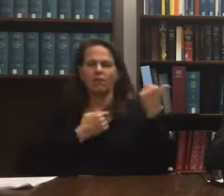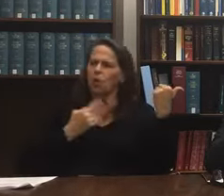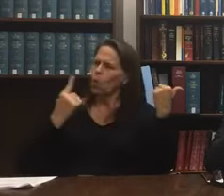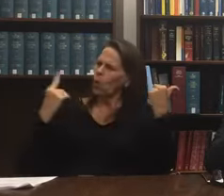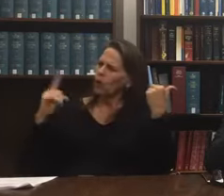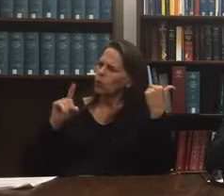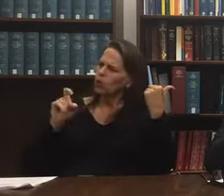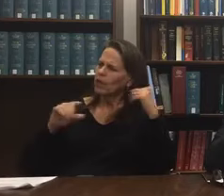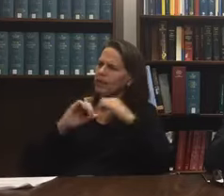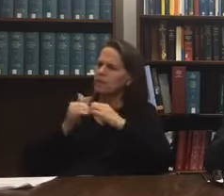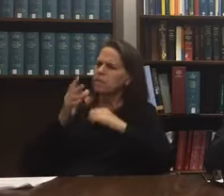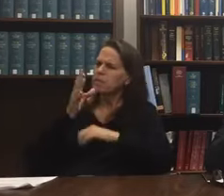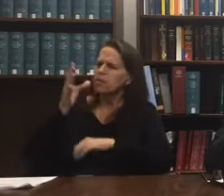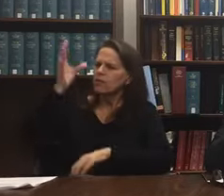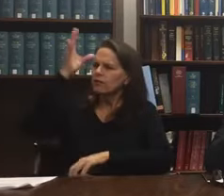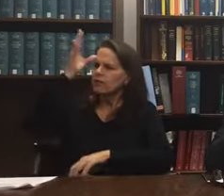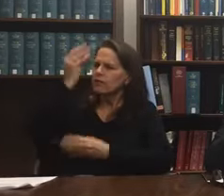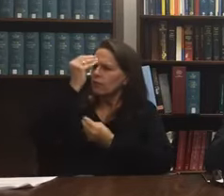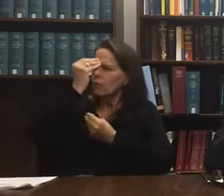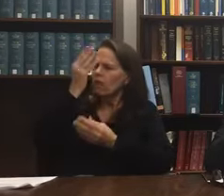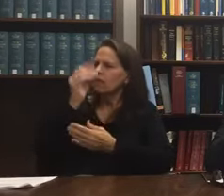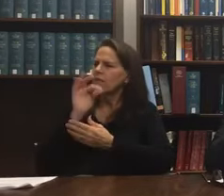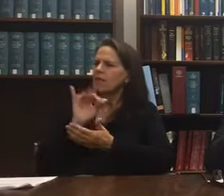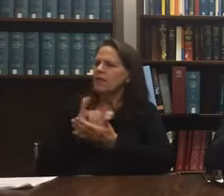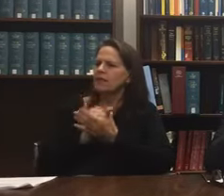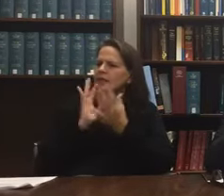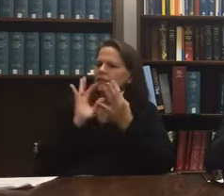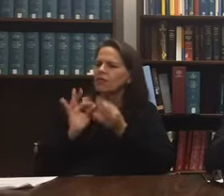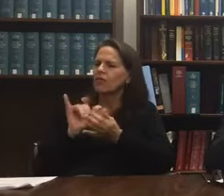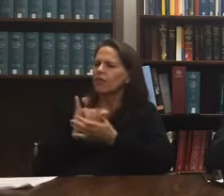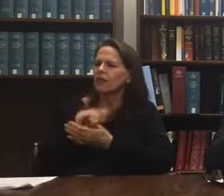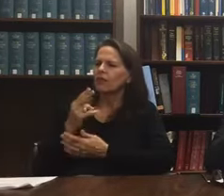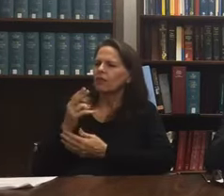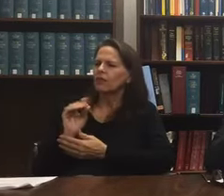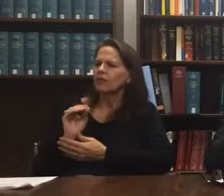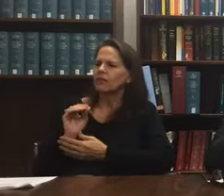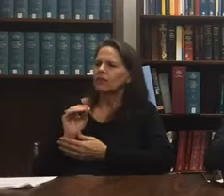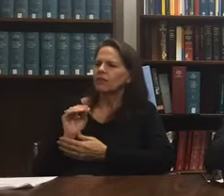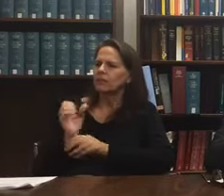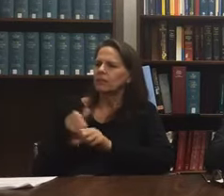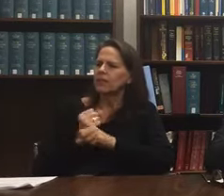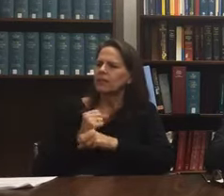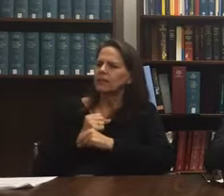will parents be notified of the decision that the hearing officer makes well it's